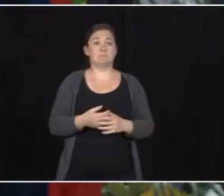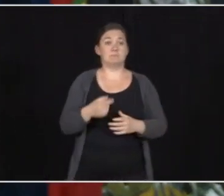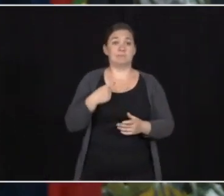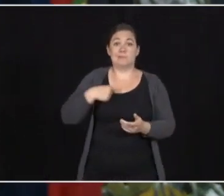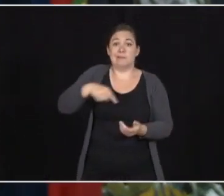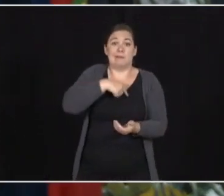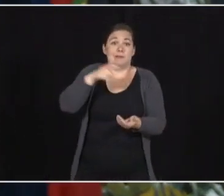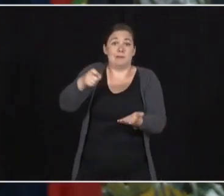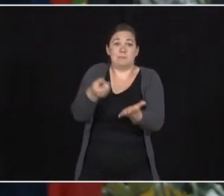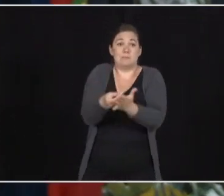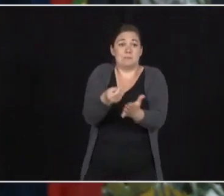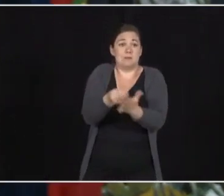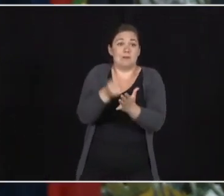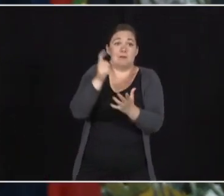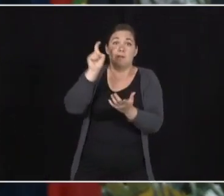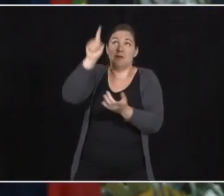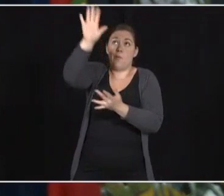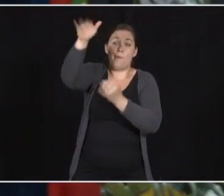We need their support.